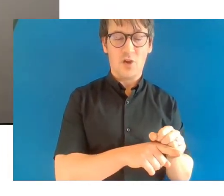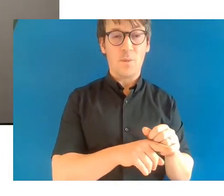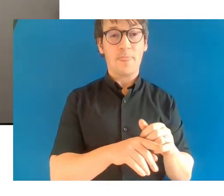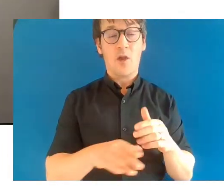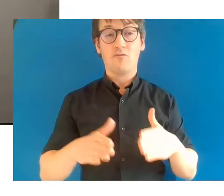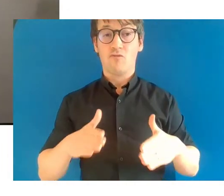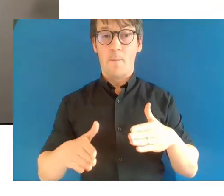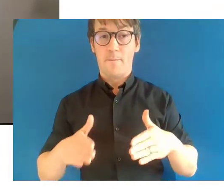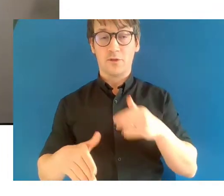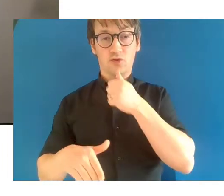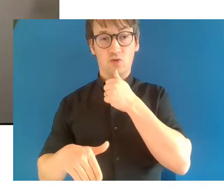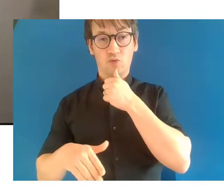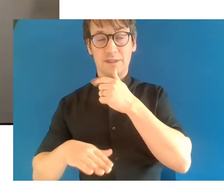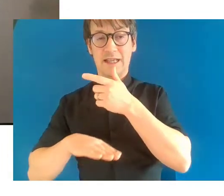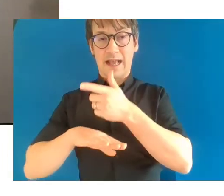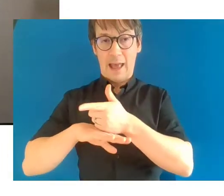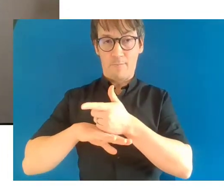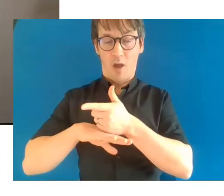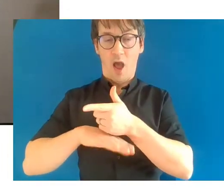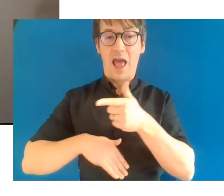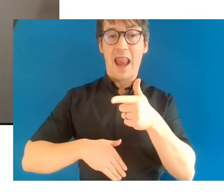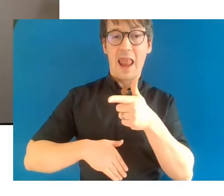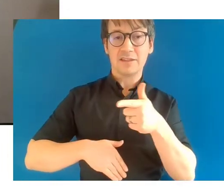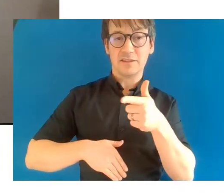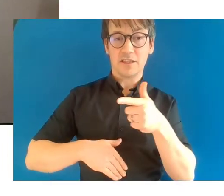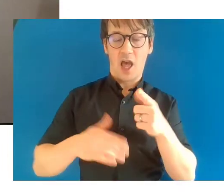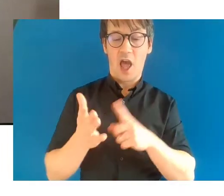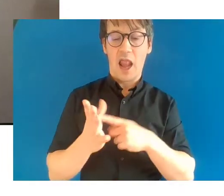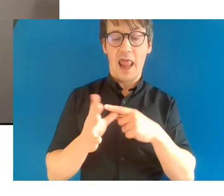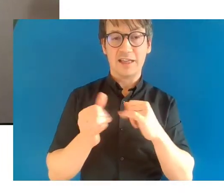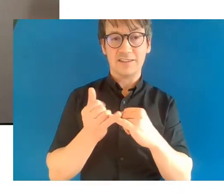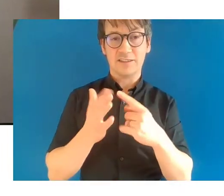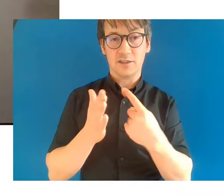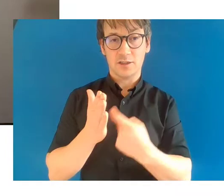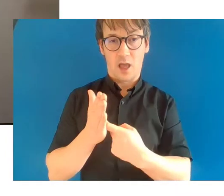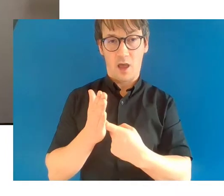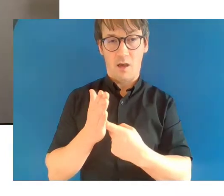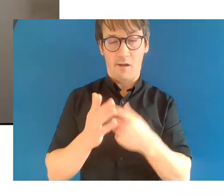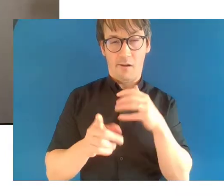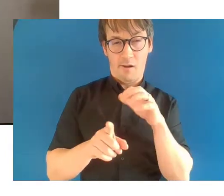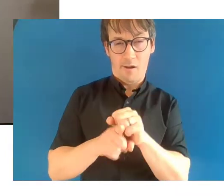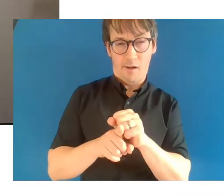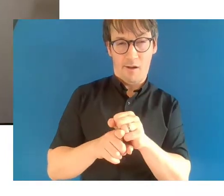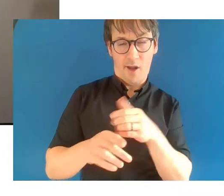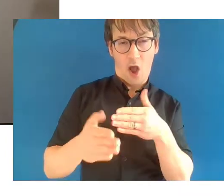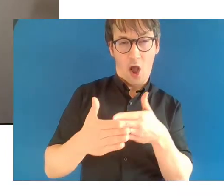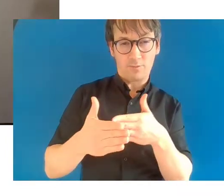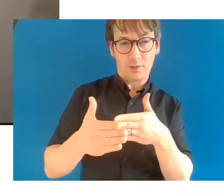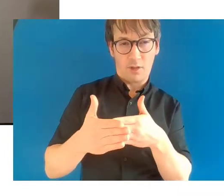So it’s using cameras and lasers to identify where the obstacles are.